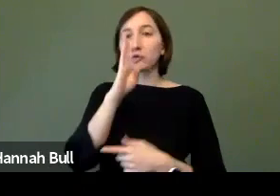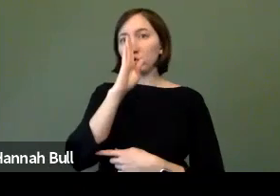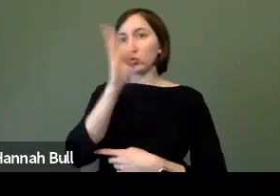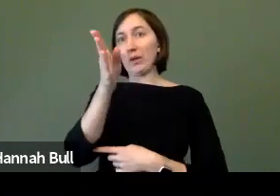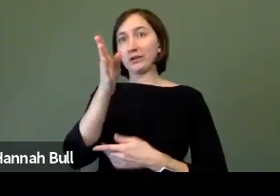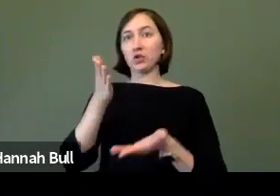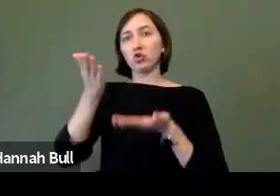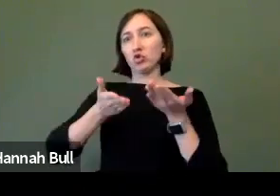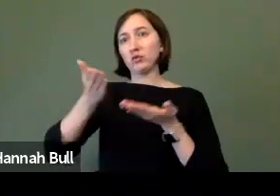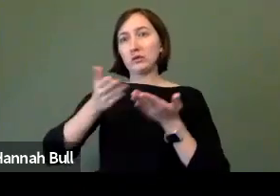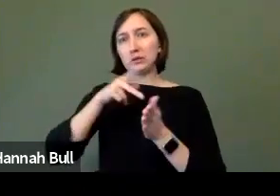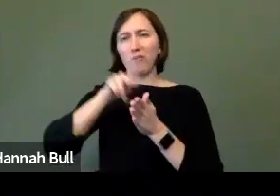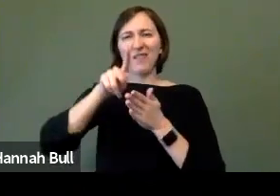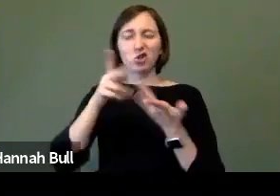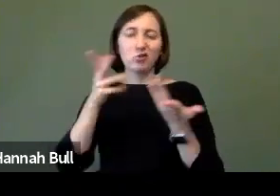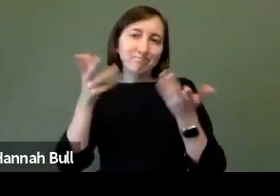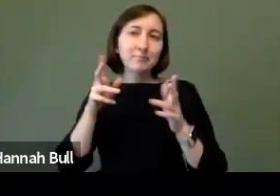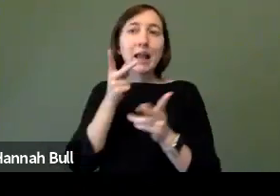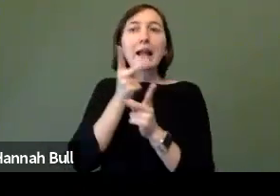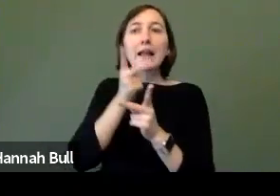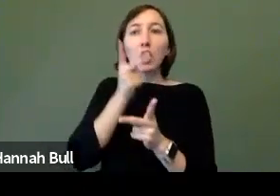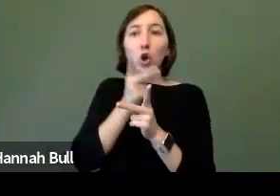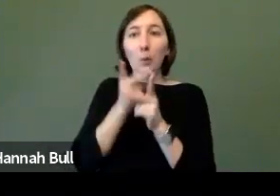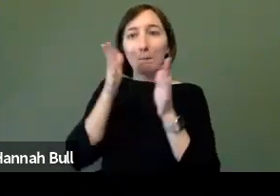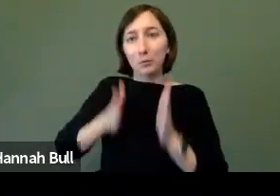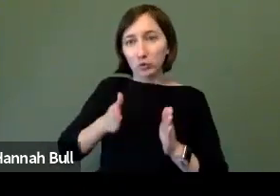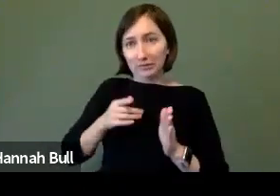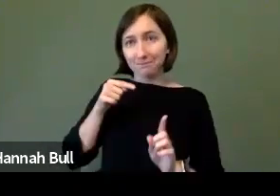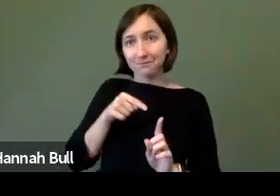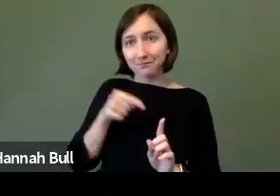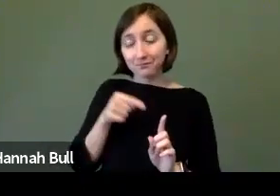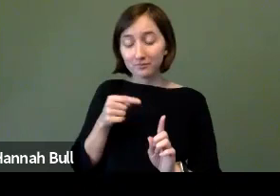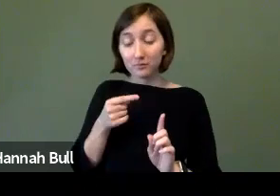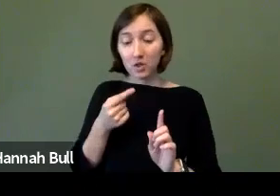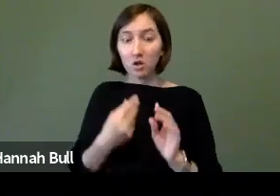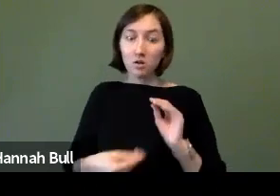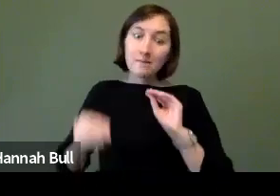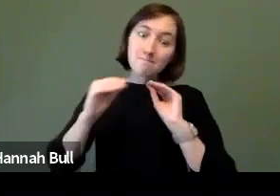We're finding that the burden of PPE,